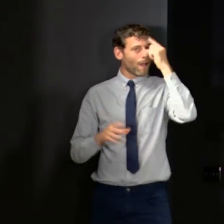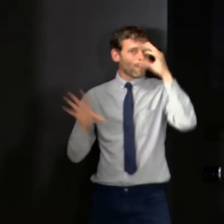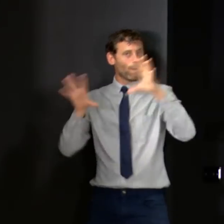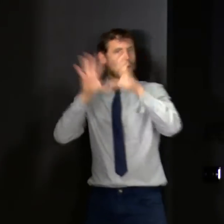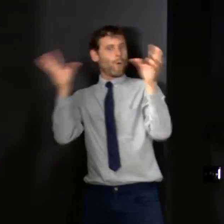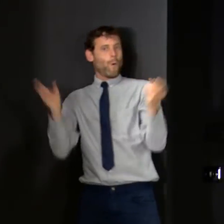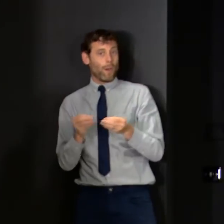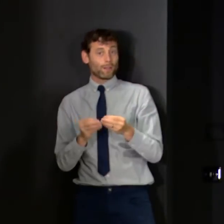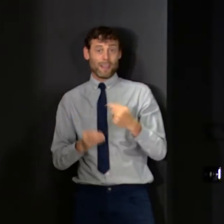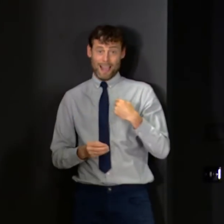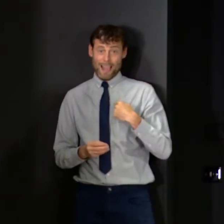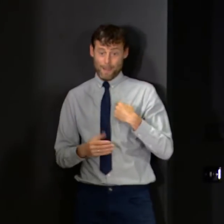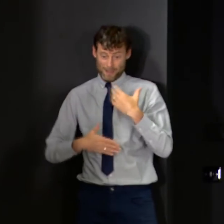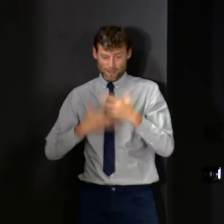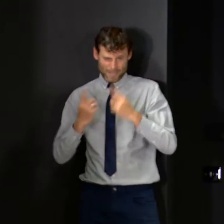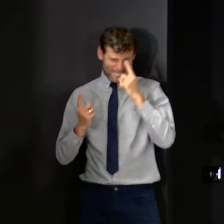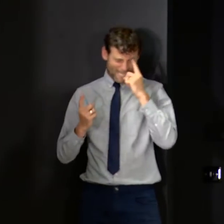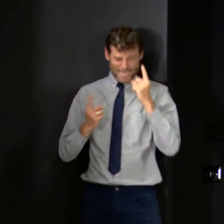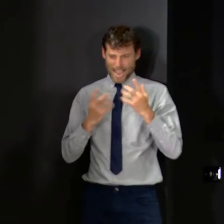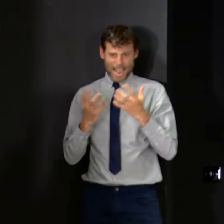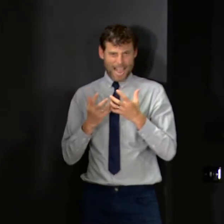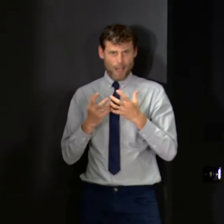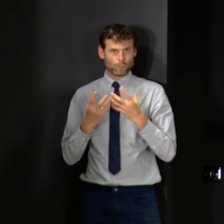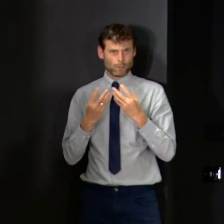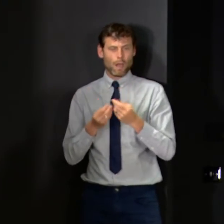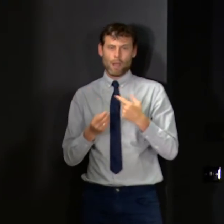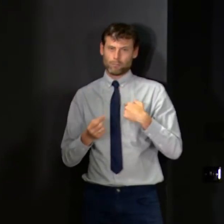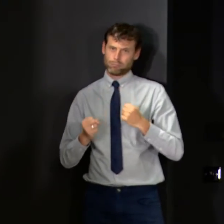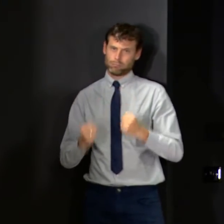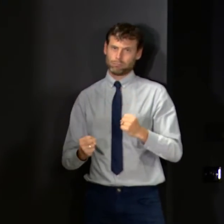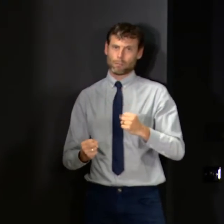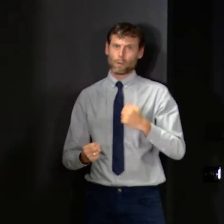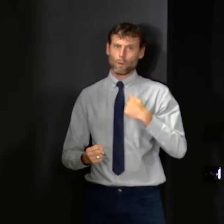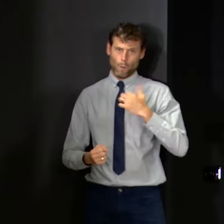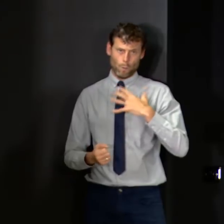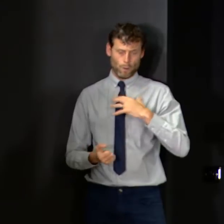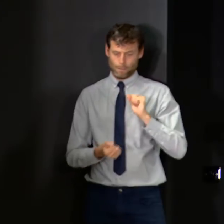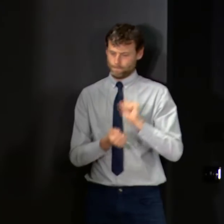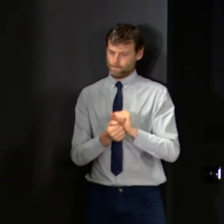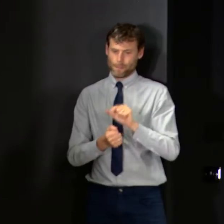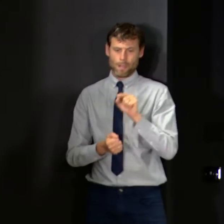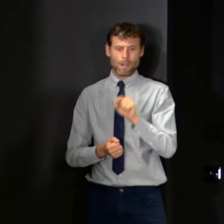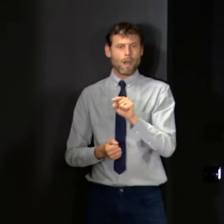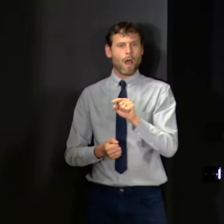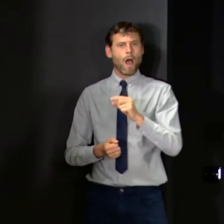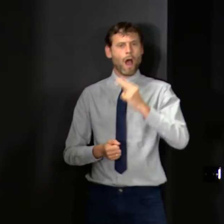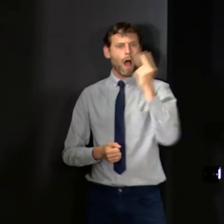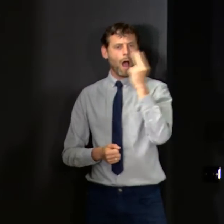and I am absolutely determined we will have a flourishing theatre sector, and arts sector